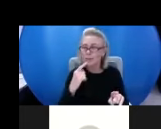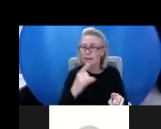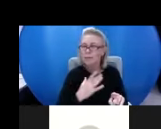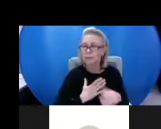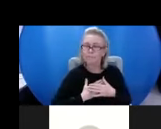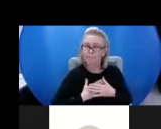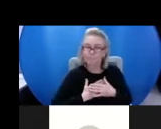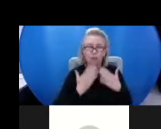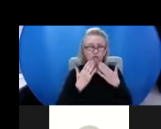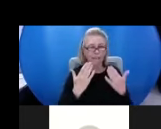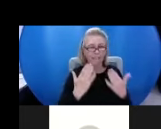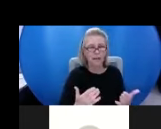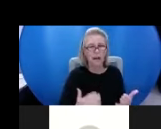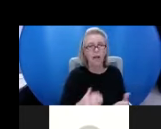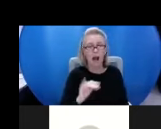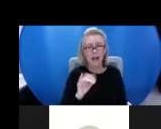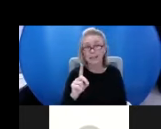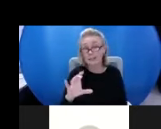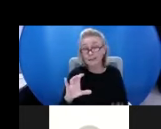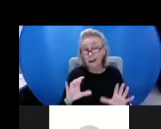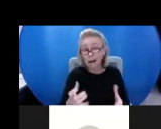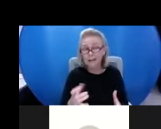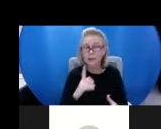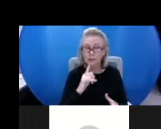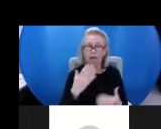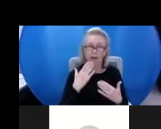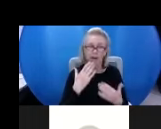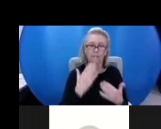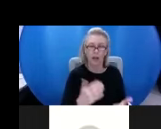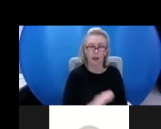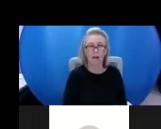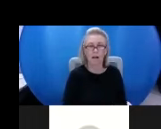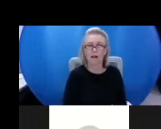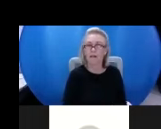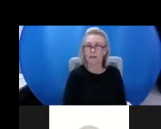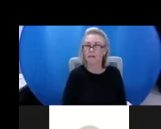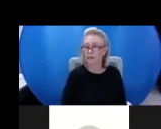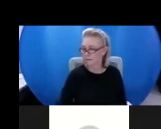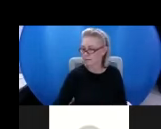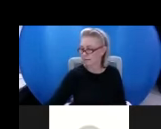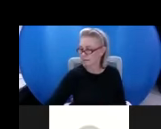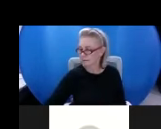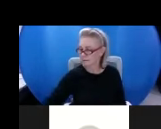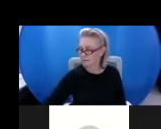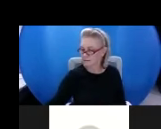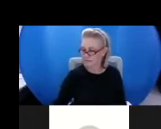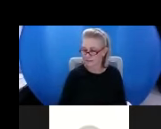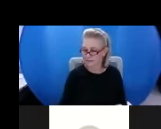IDC class and I'm really like thankful that like the classroom is filled with like so much